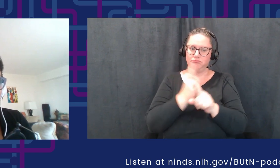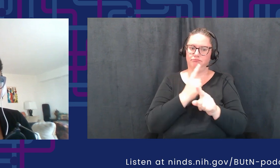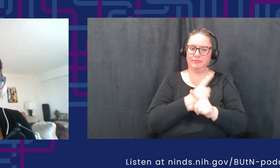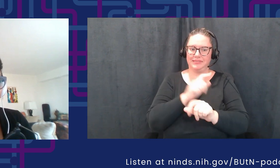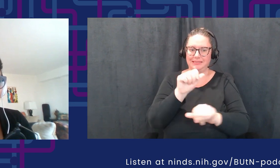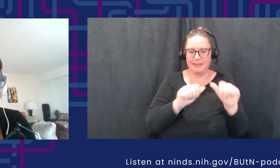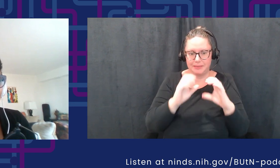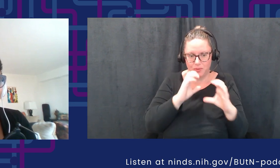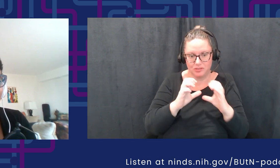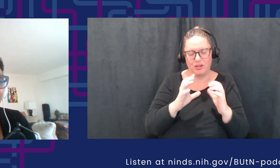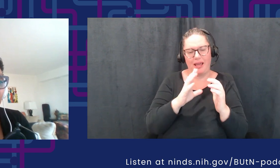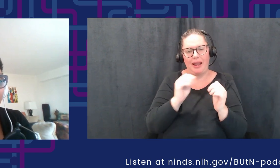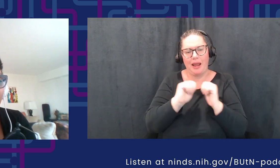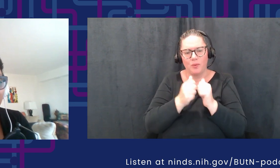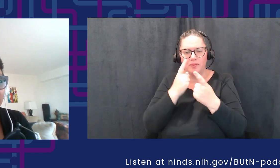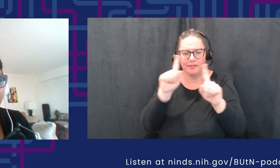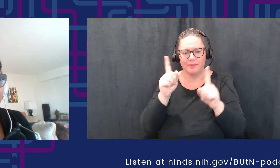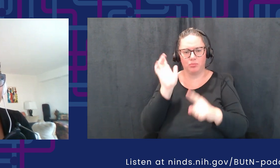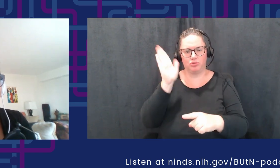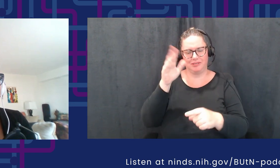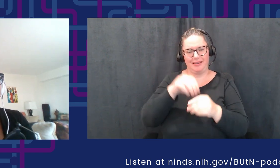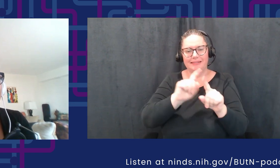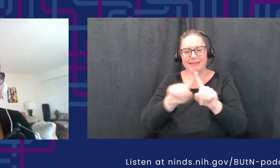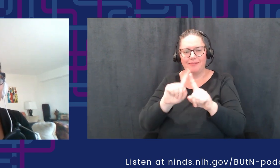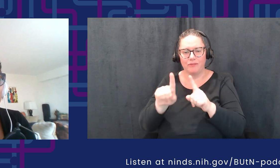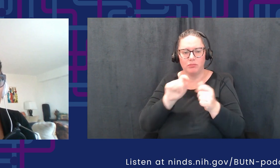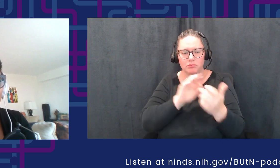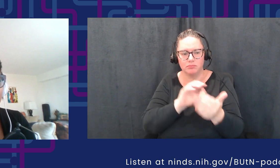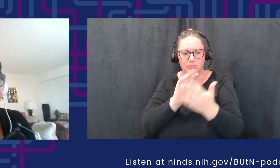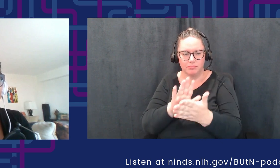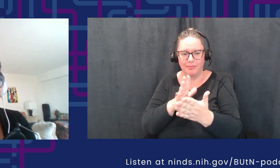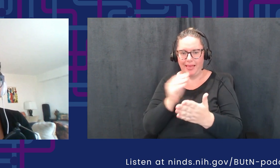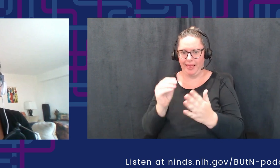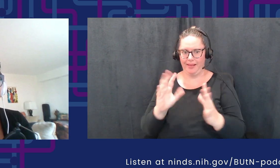communication and how to effectively present in different forms and venues